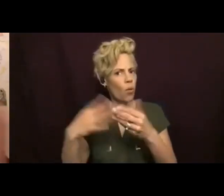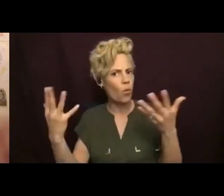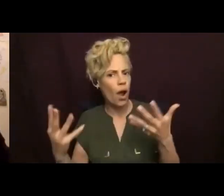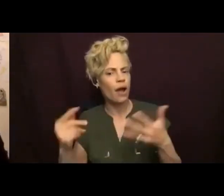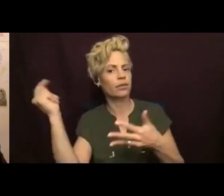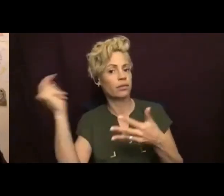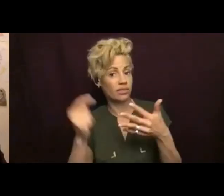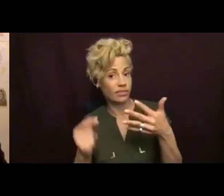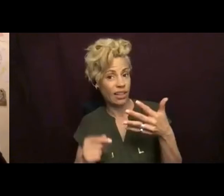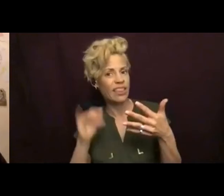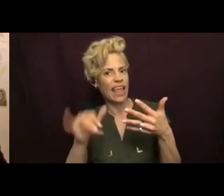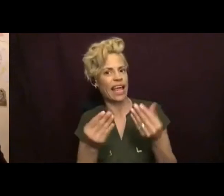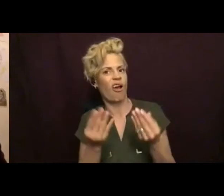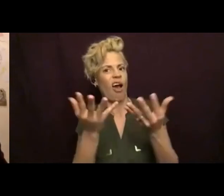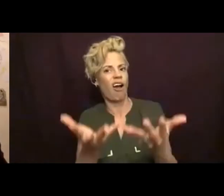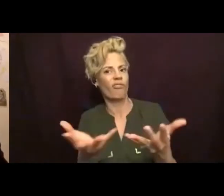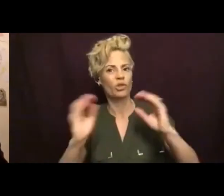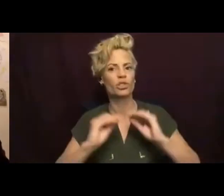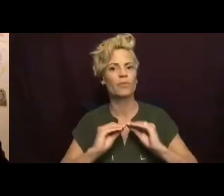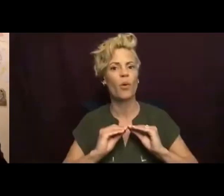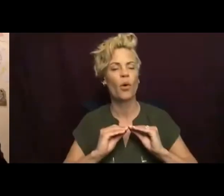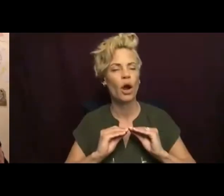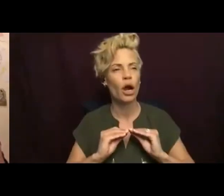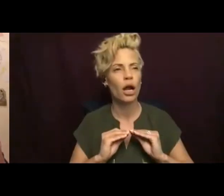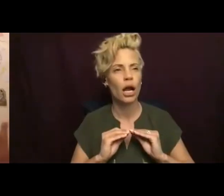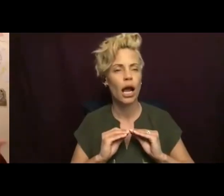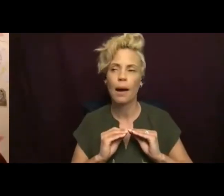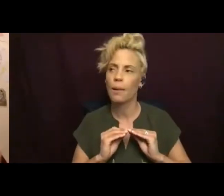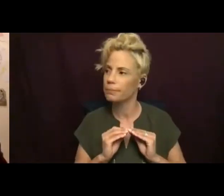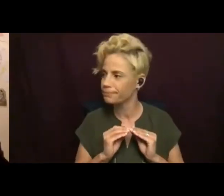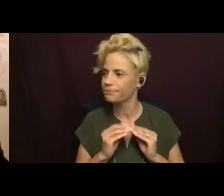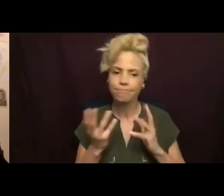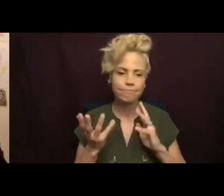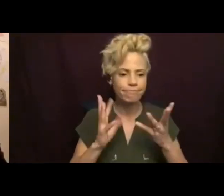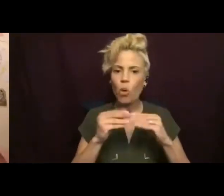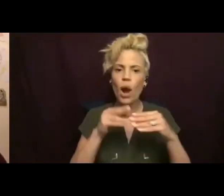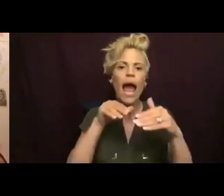That offers more access into the story